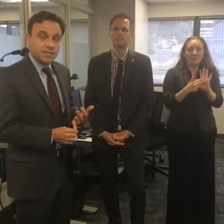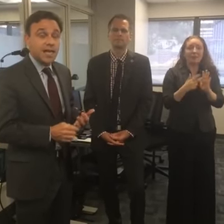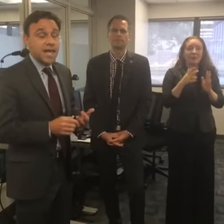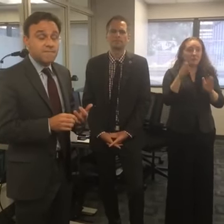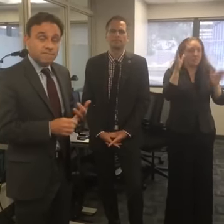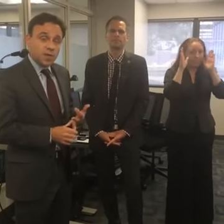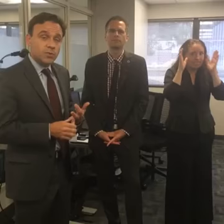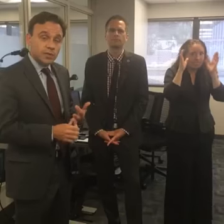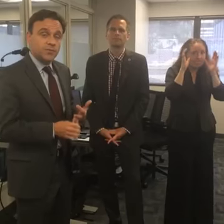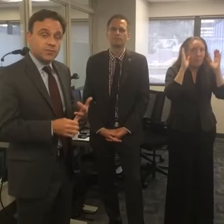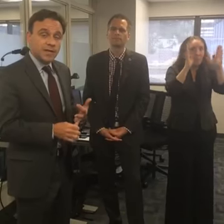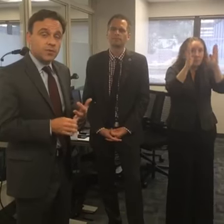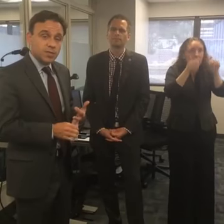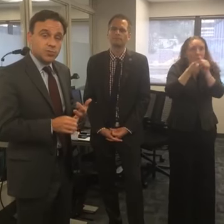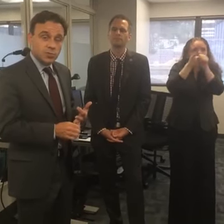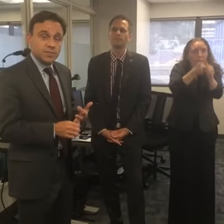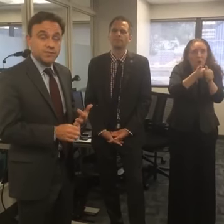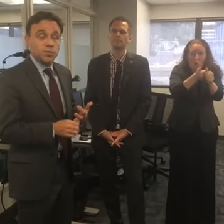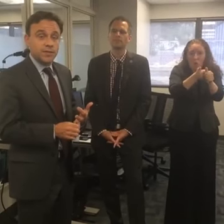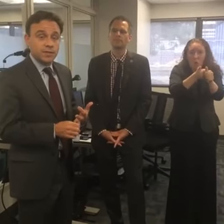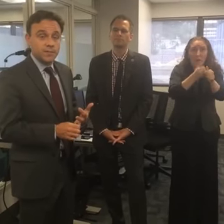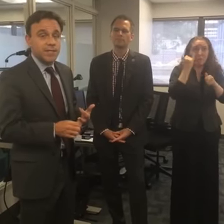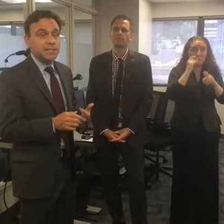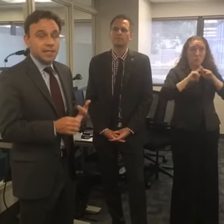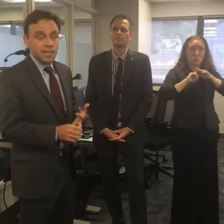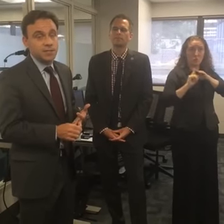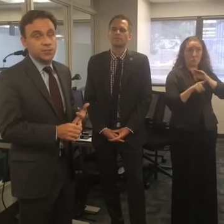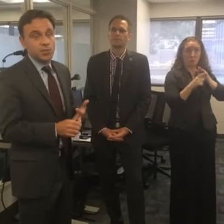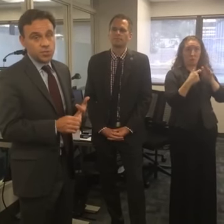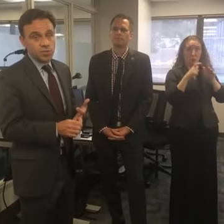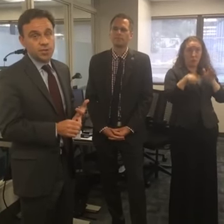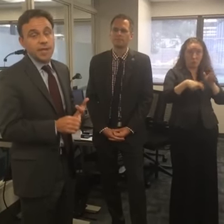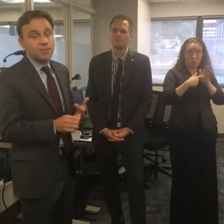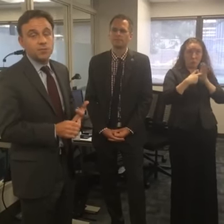advice, and following those evacuation orders if you get them is key to ensuring that everyone